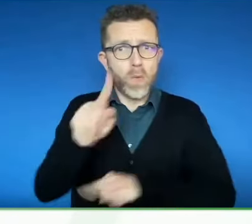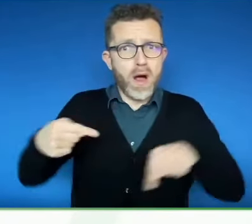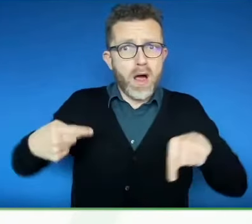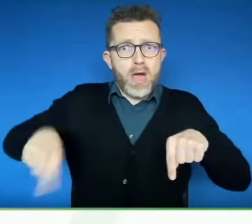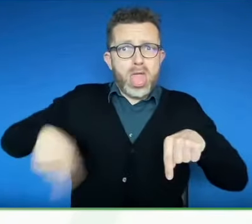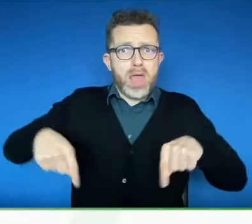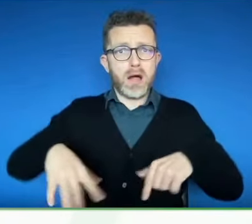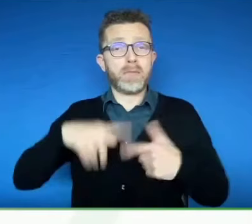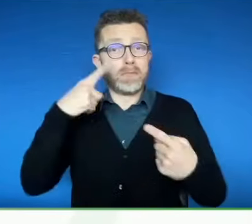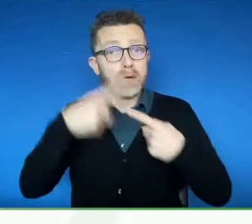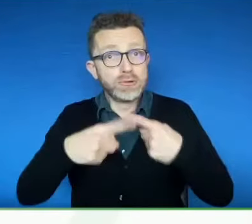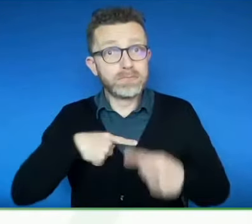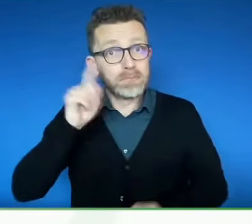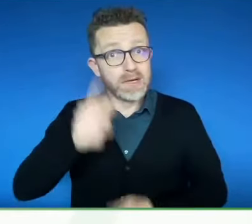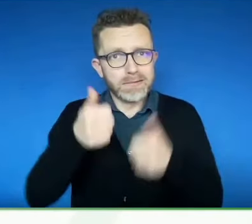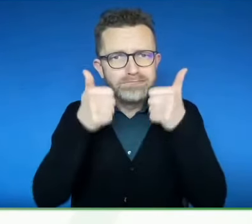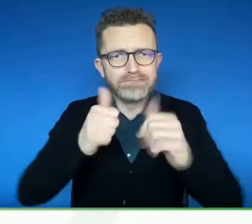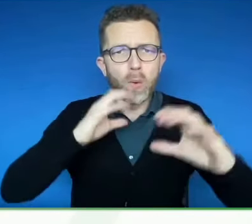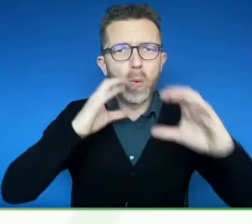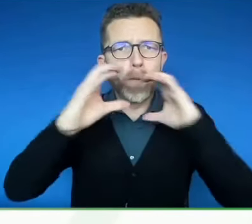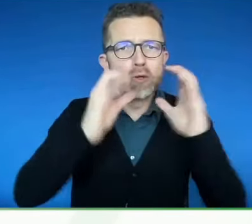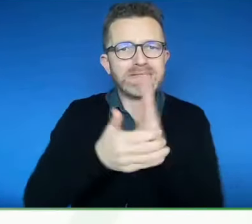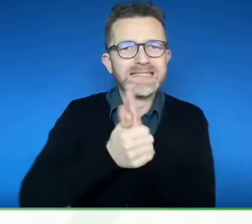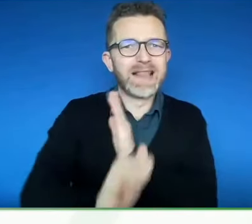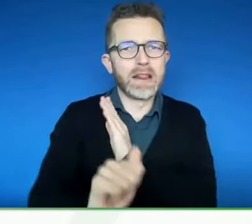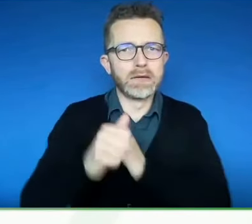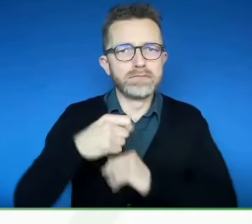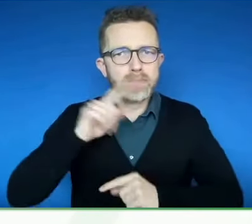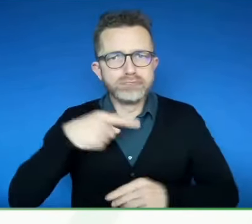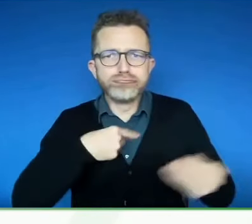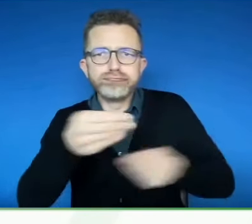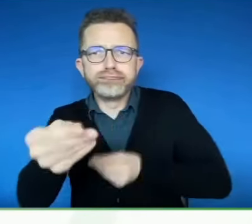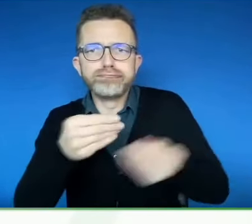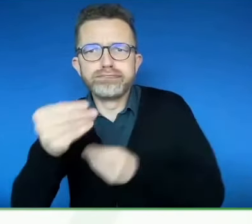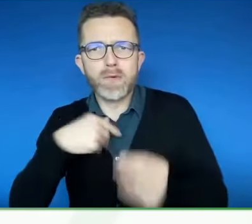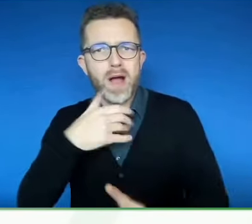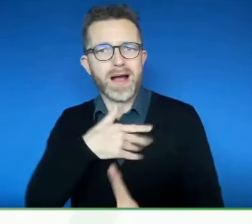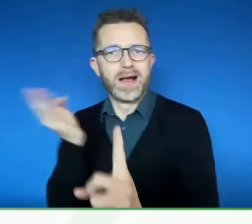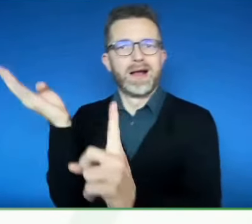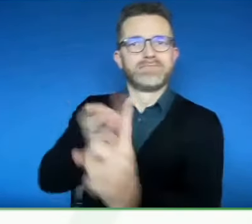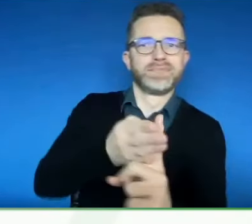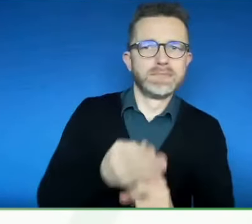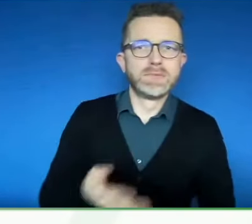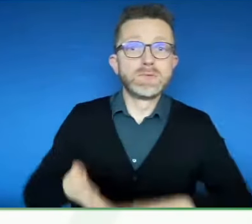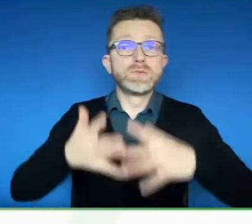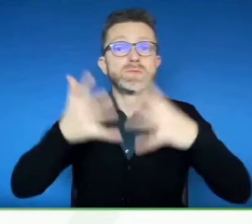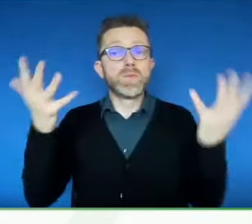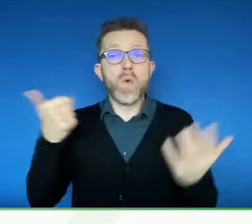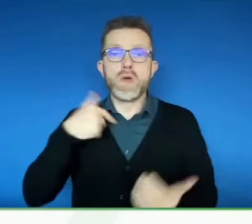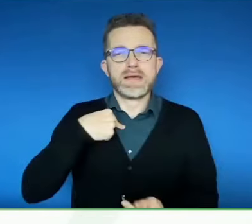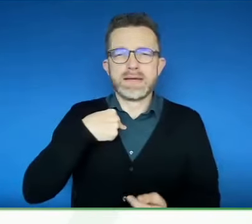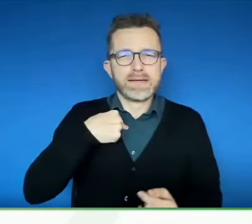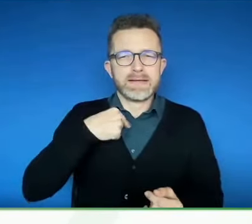This is a photo of two young leaders in our in-person workshops. A young woman with dark hair and glasses smiling next to a young man